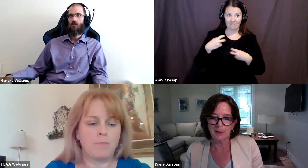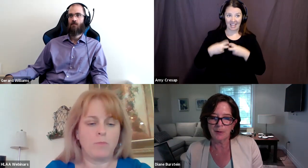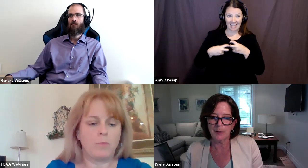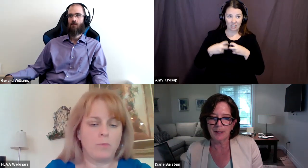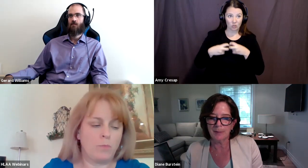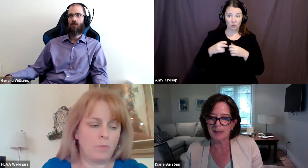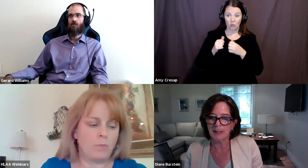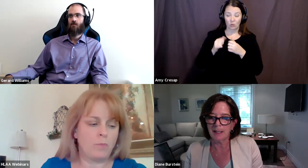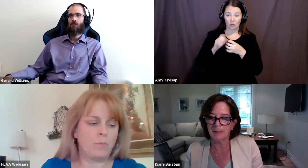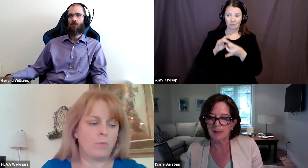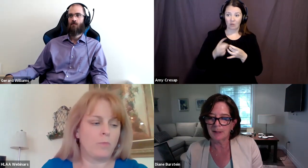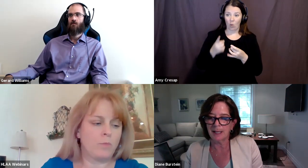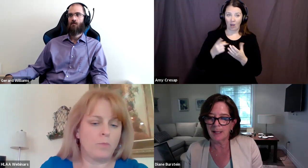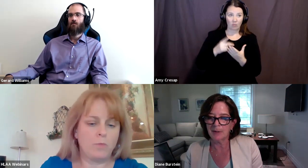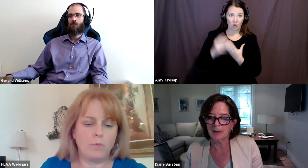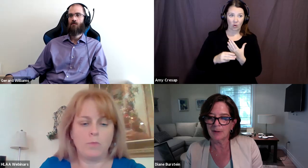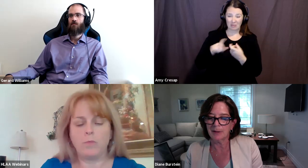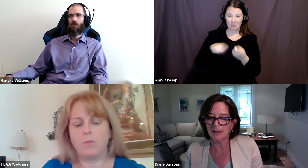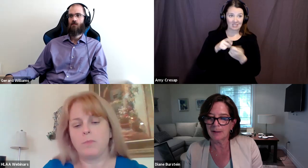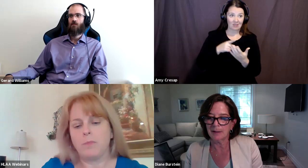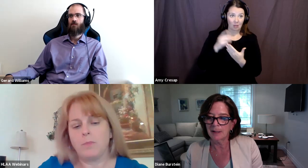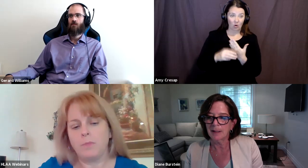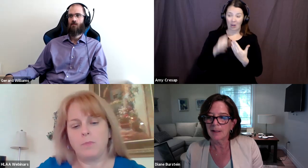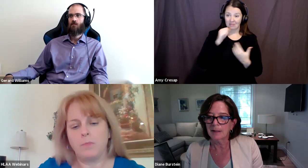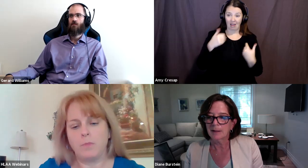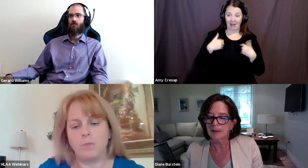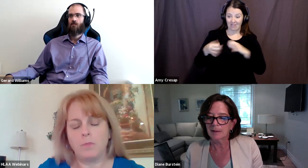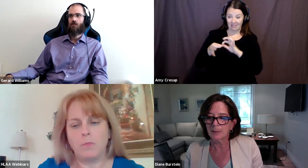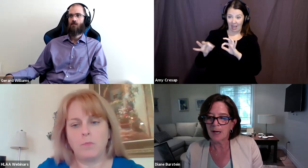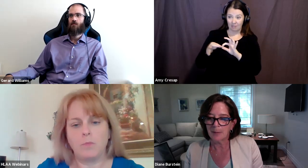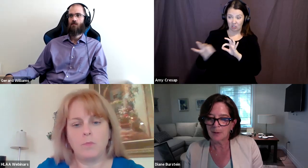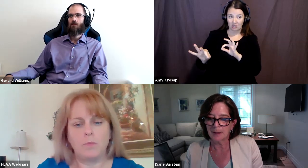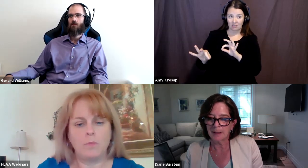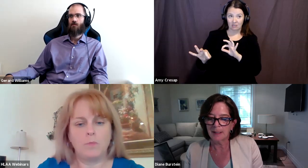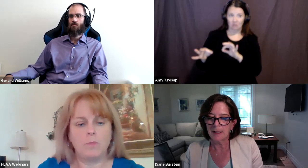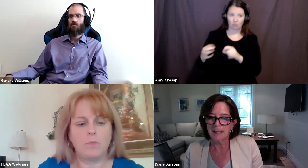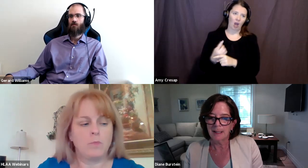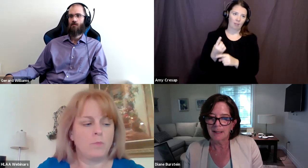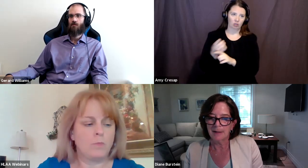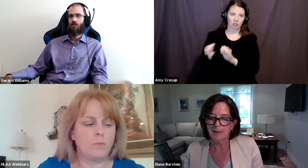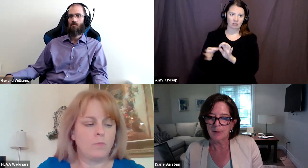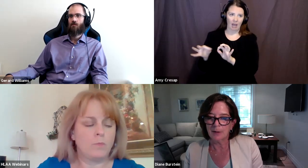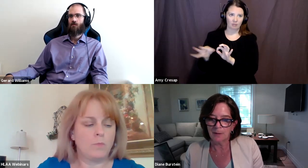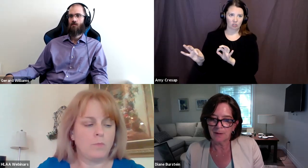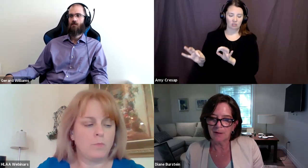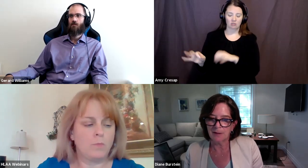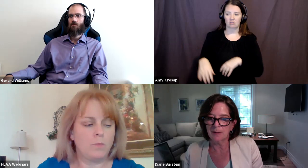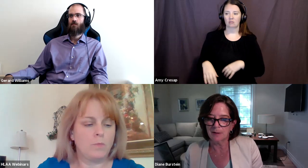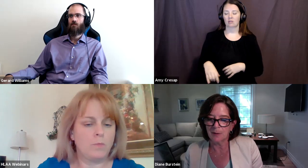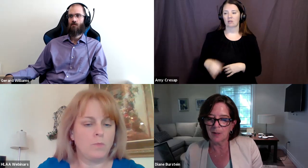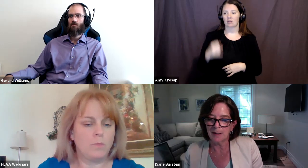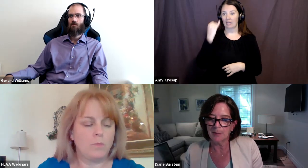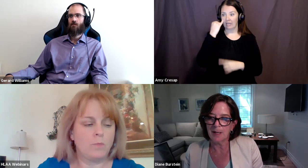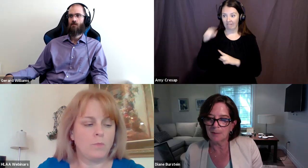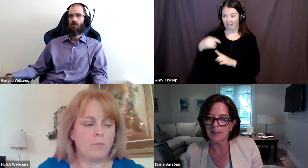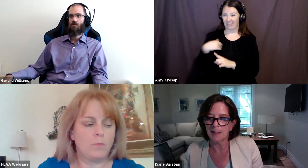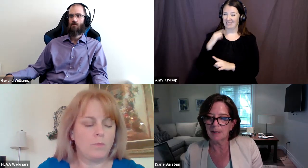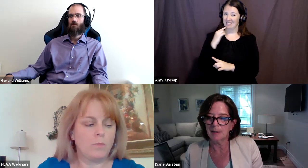programs not being captioned properly, if there are serious quality problems then you